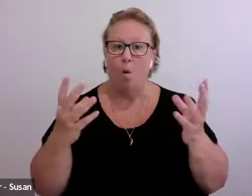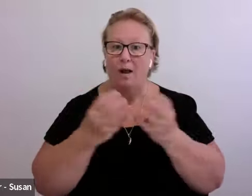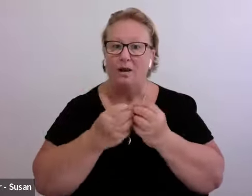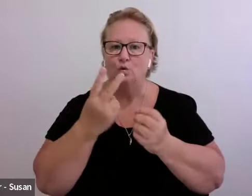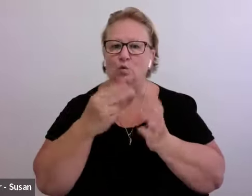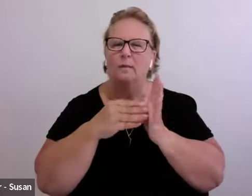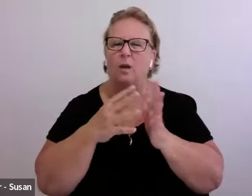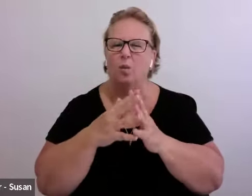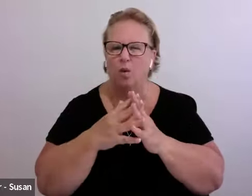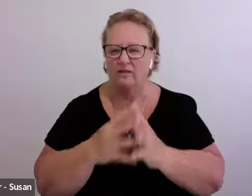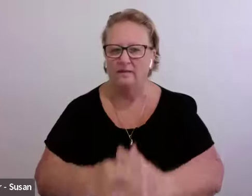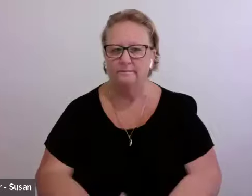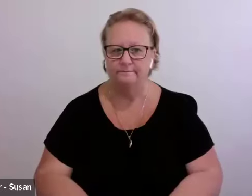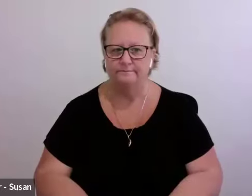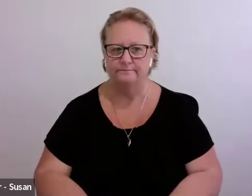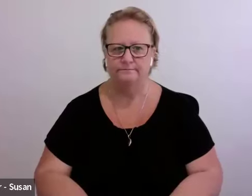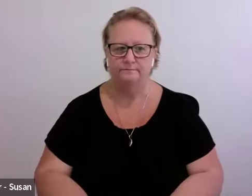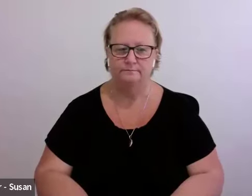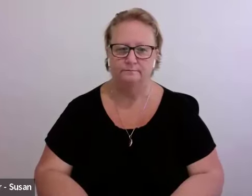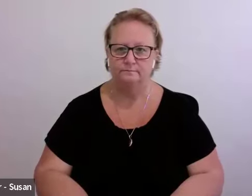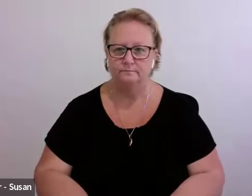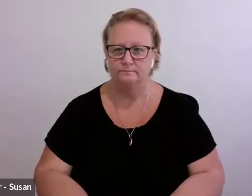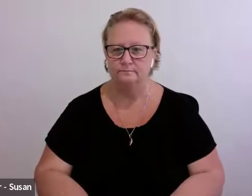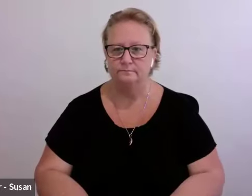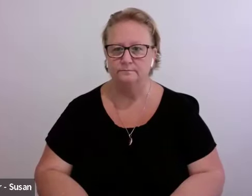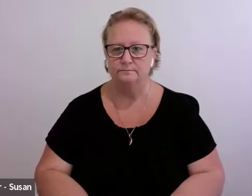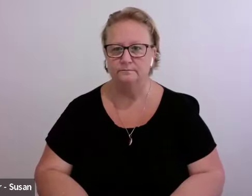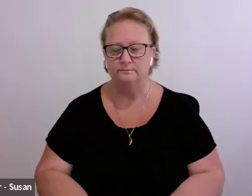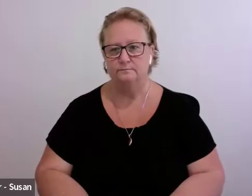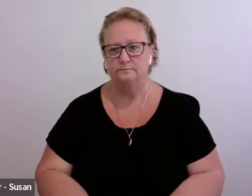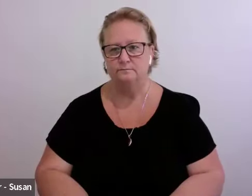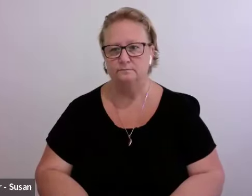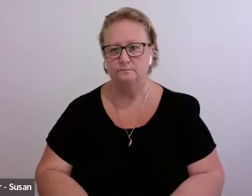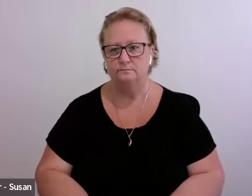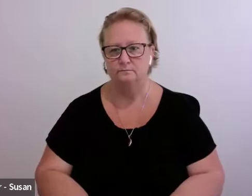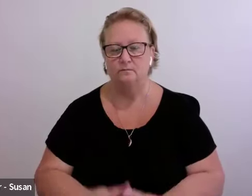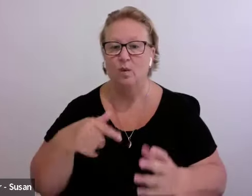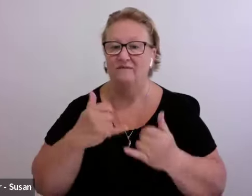a funding duration of 12 months and up to 300,000 per